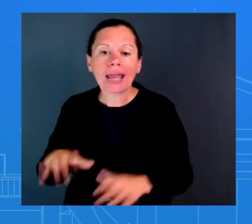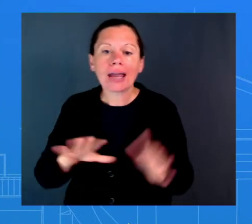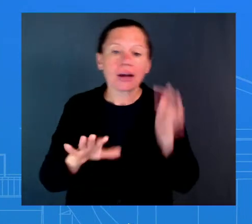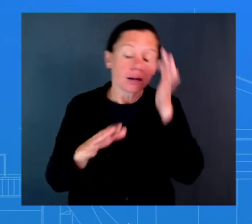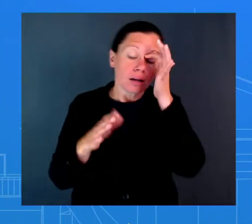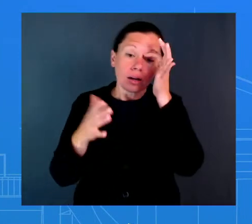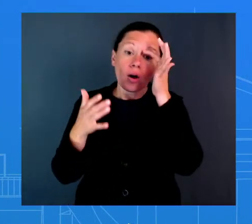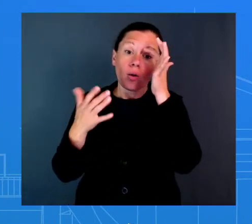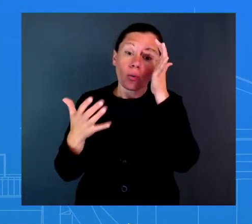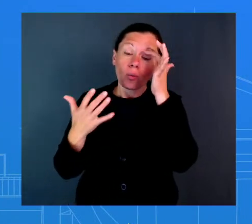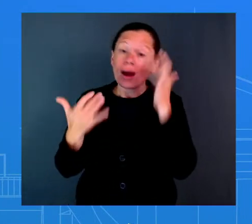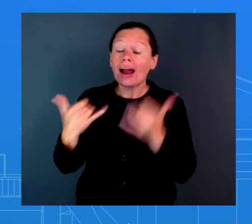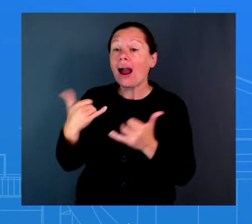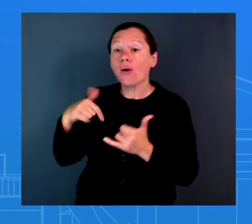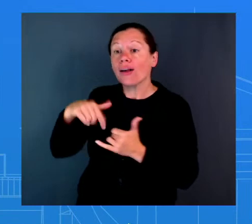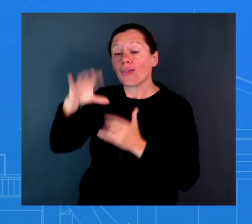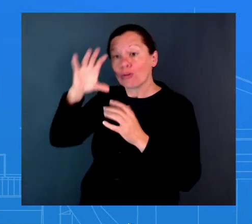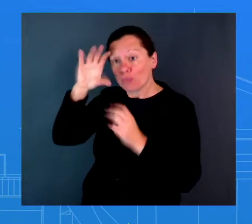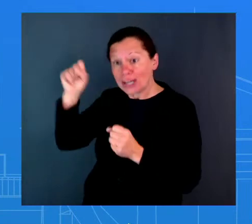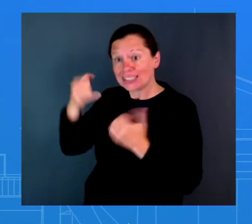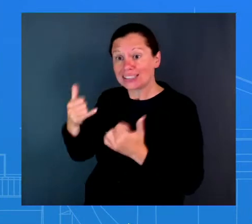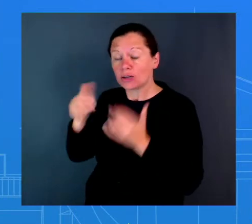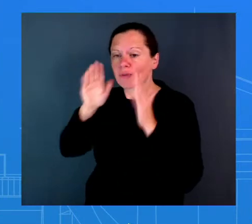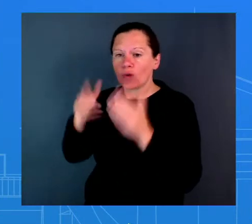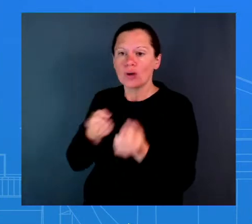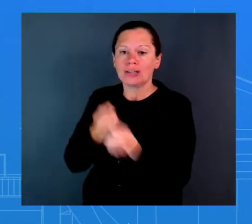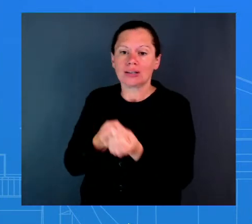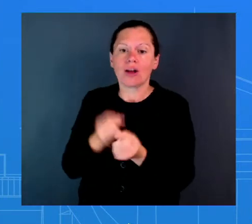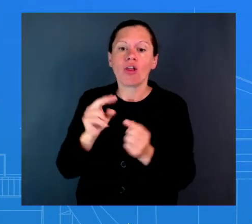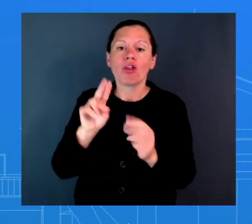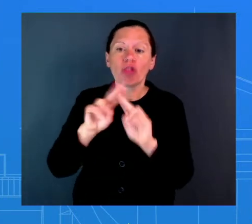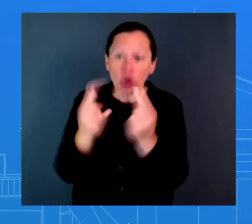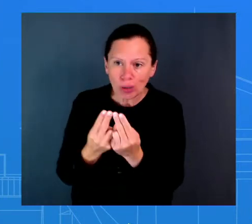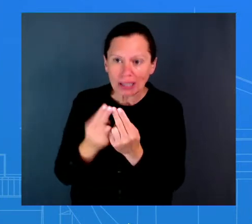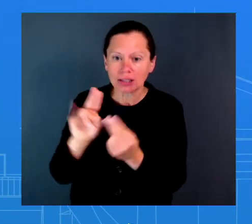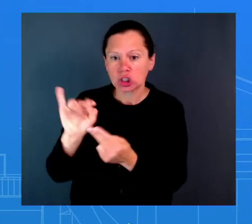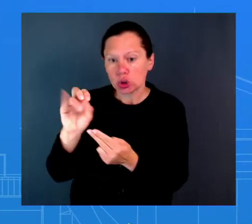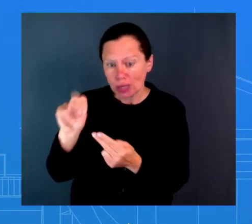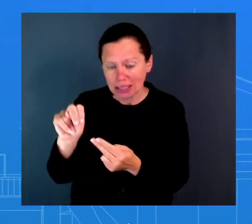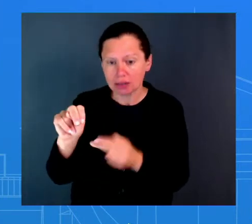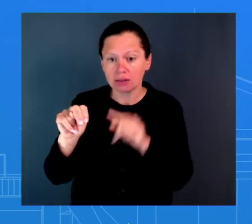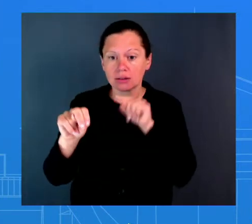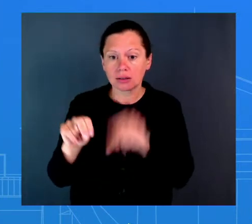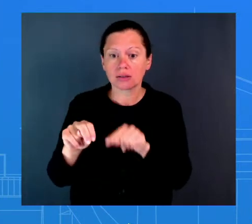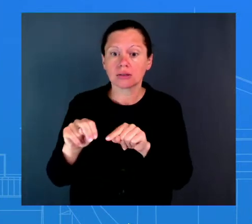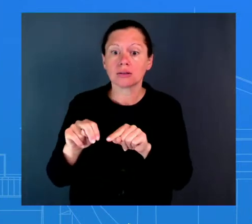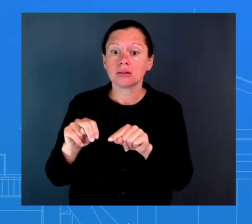labor and union have called him and called -- called him as a -- the most pro-union president in this --